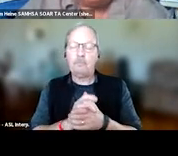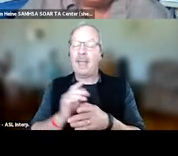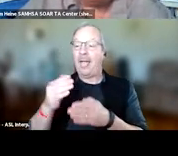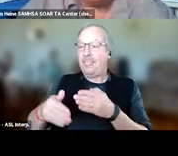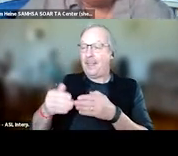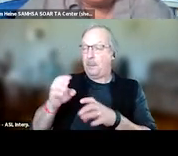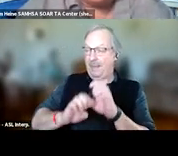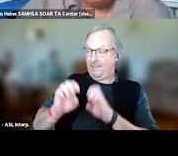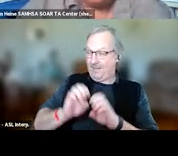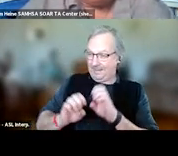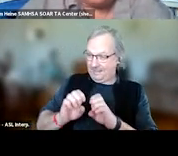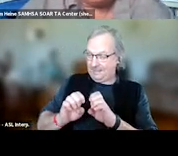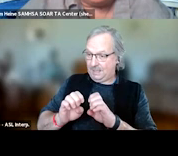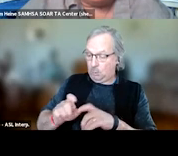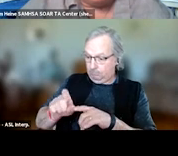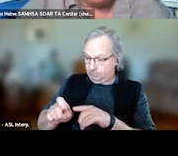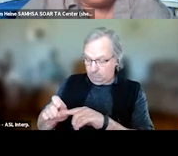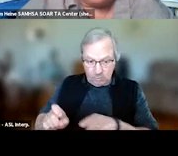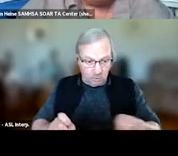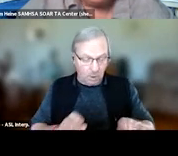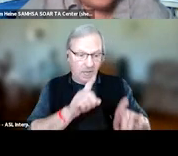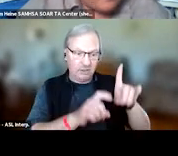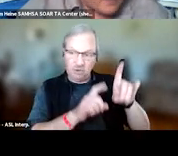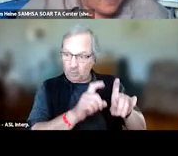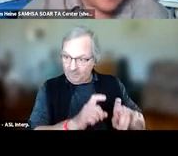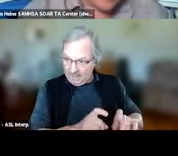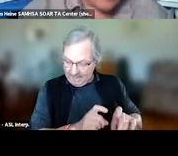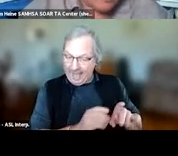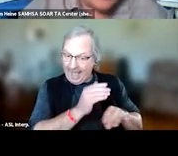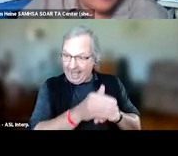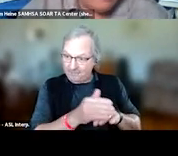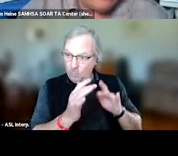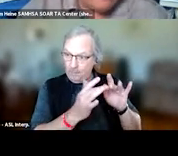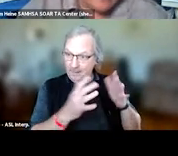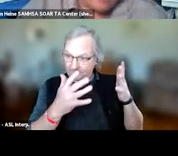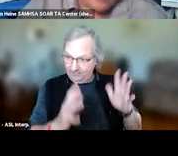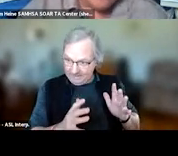will redirect you to a survey following the webinar. And today we're also offering